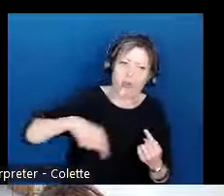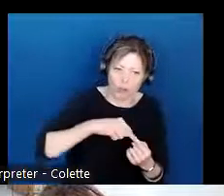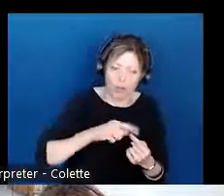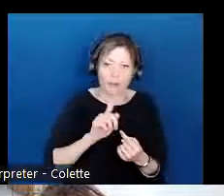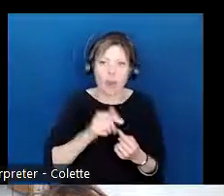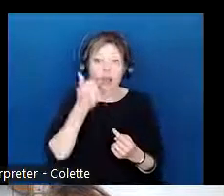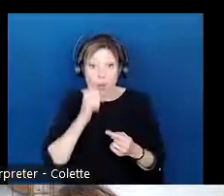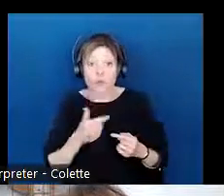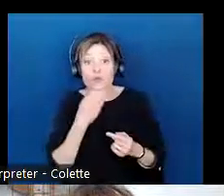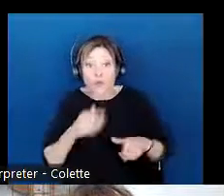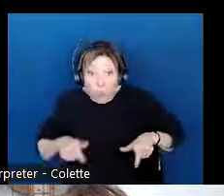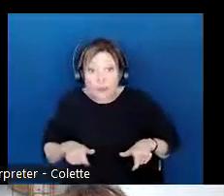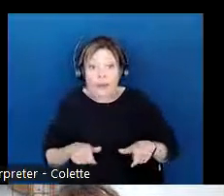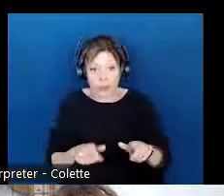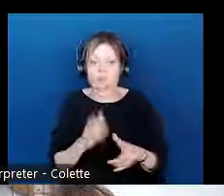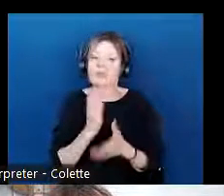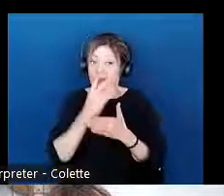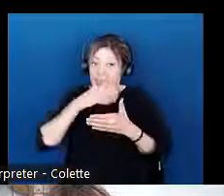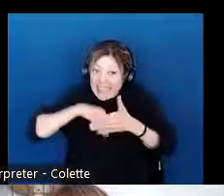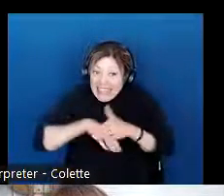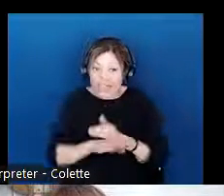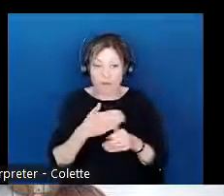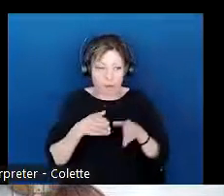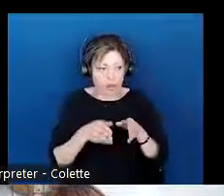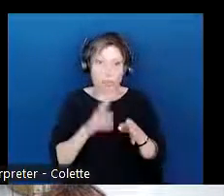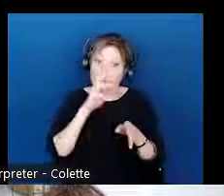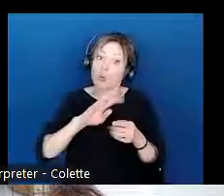the bit that you saw first where we were looking at the mushrooms but when we came